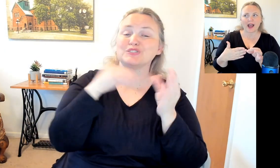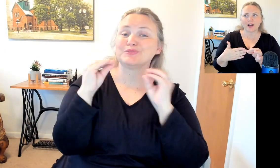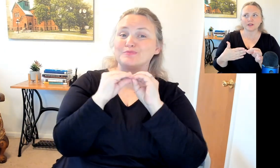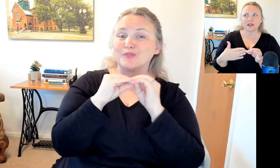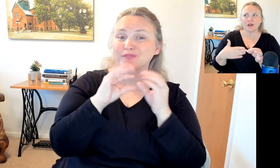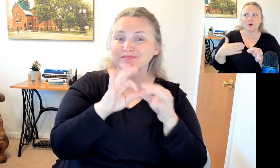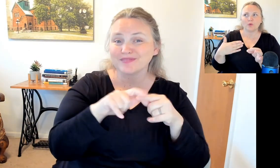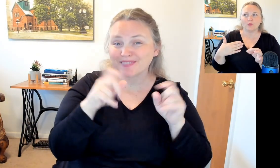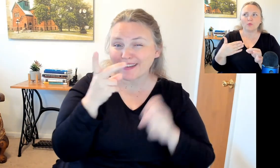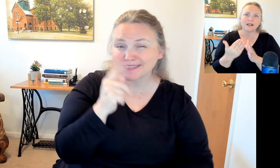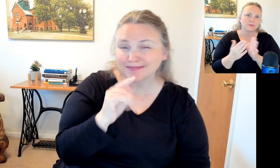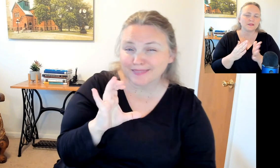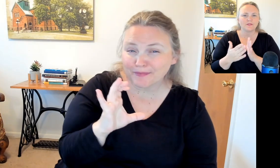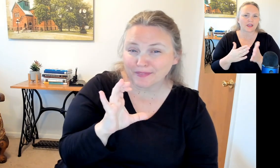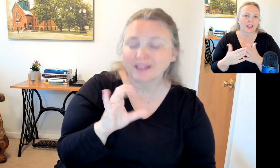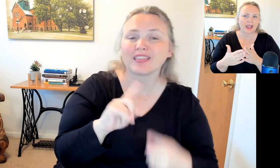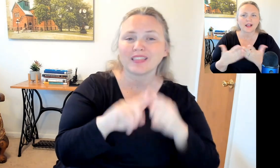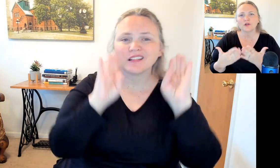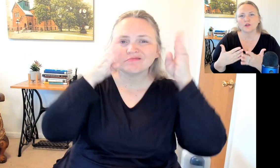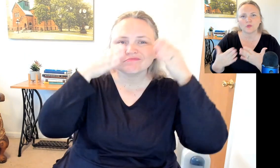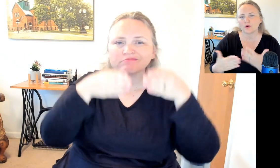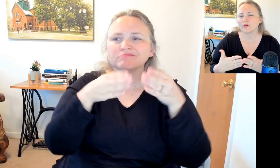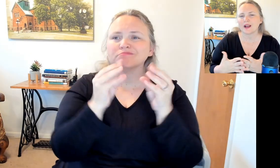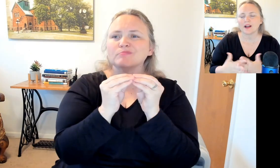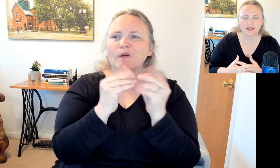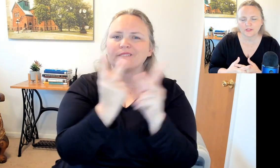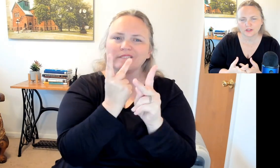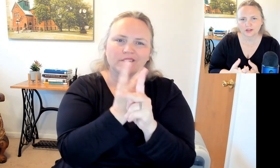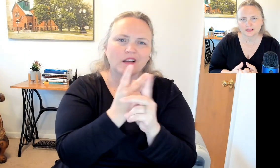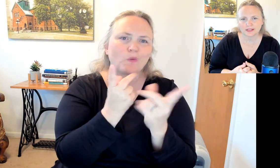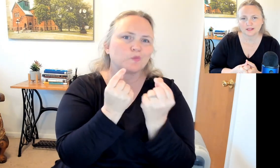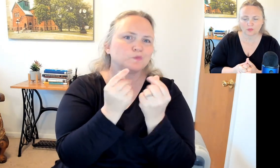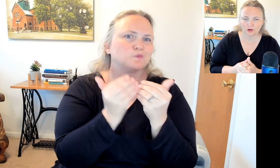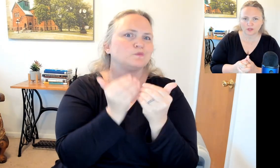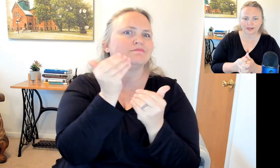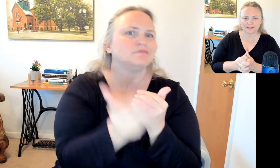out what specific angle or area of interest is important to us.